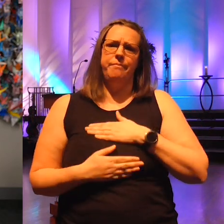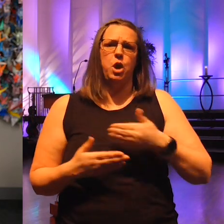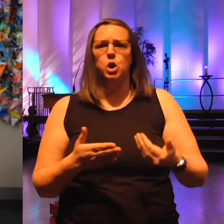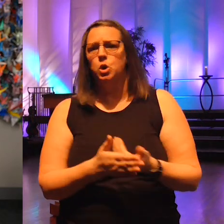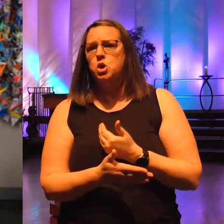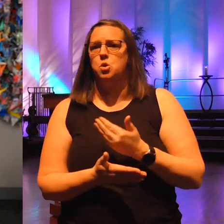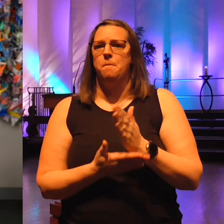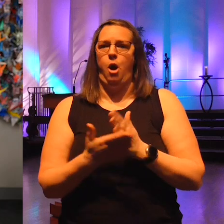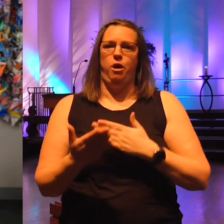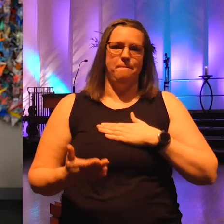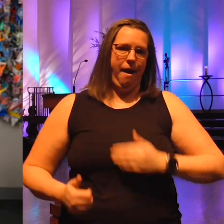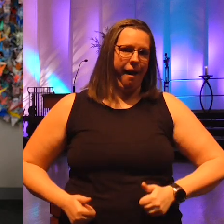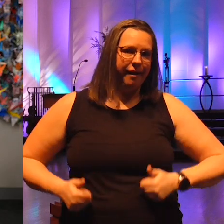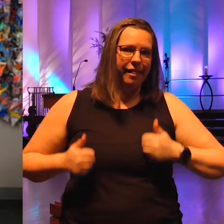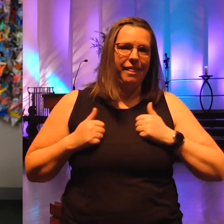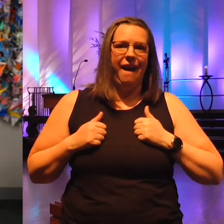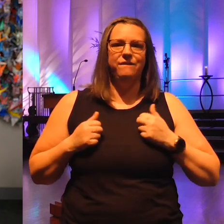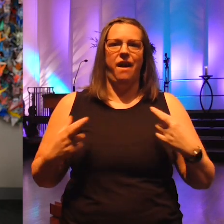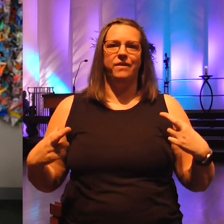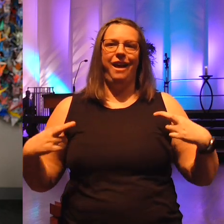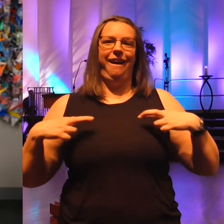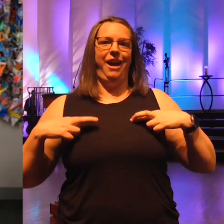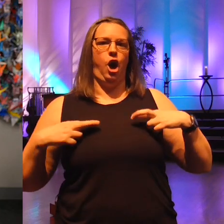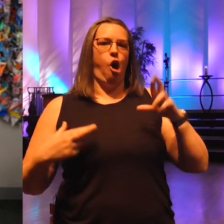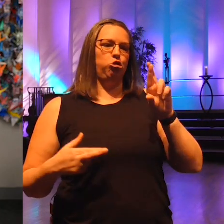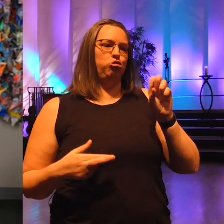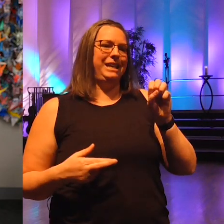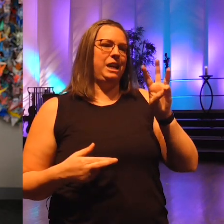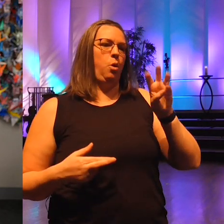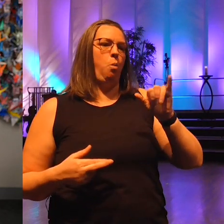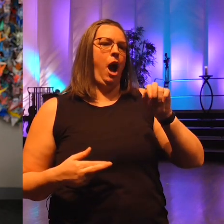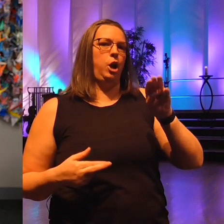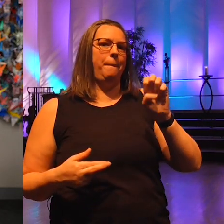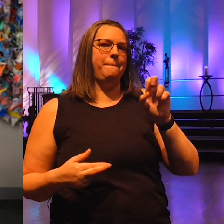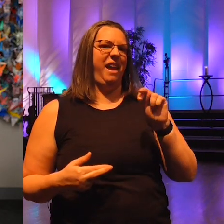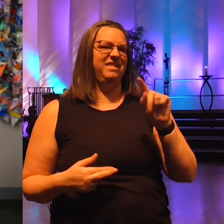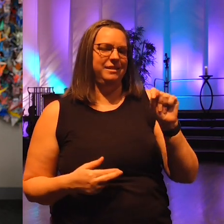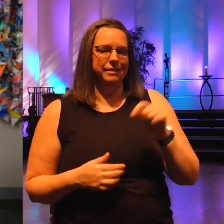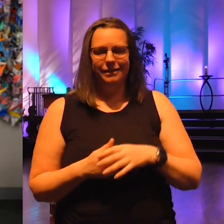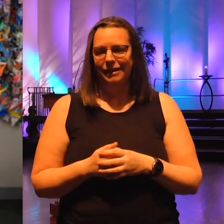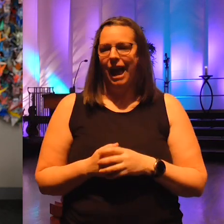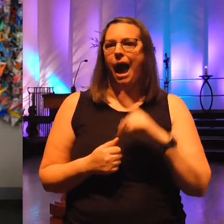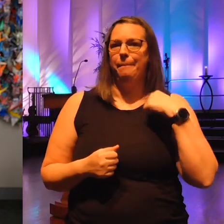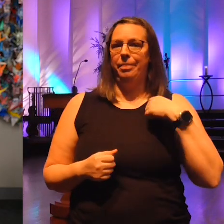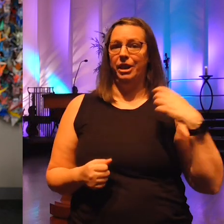rewirement is to serve as chair of the Mile High Church Foundation an activity that I've